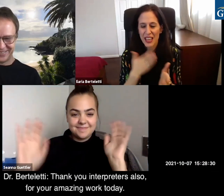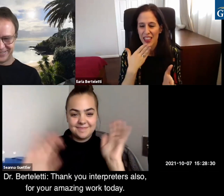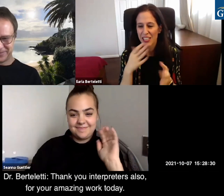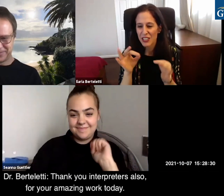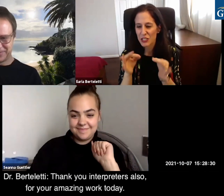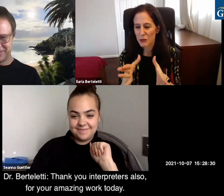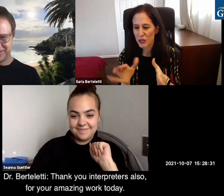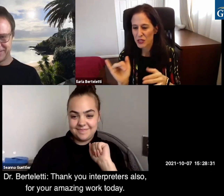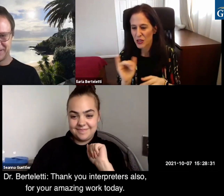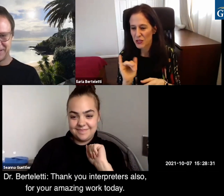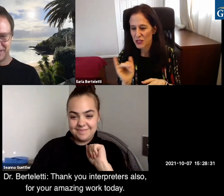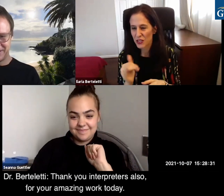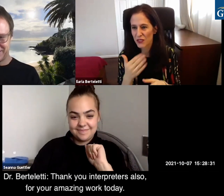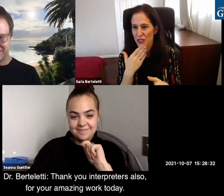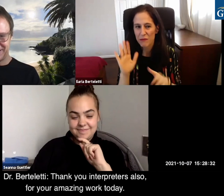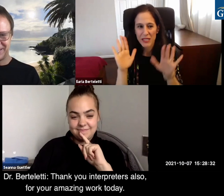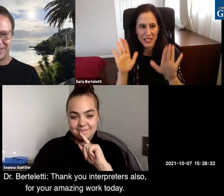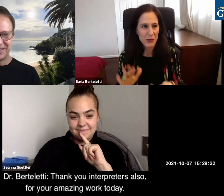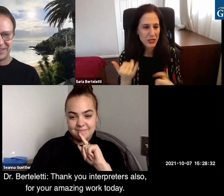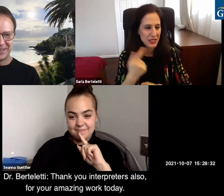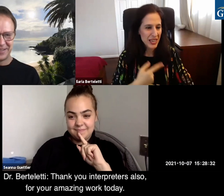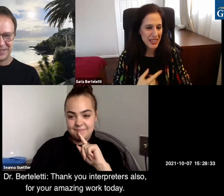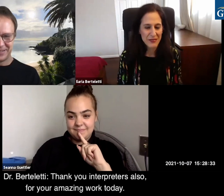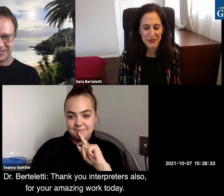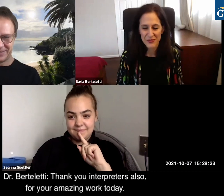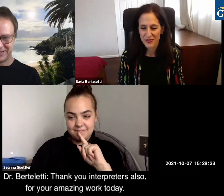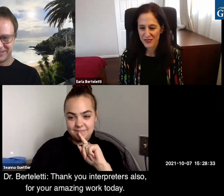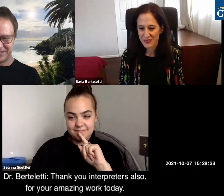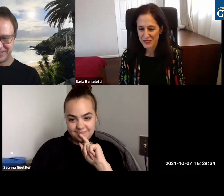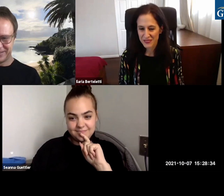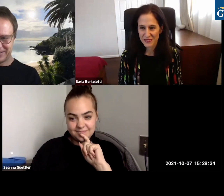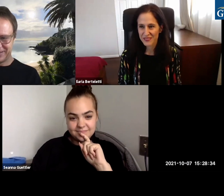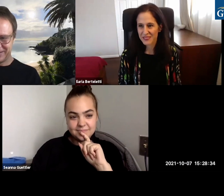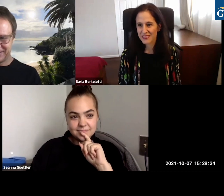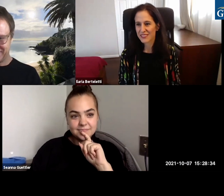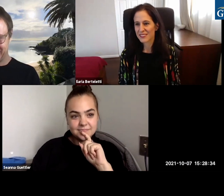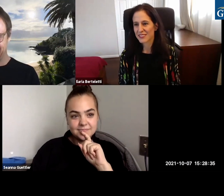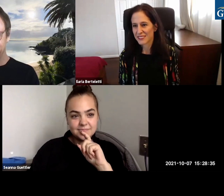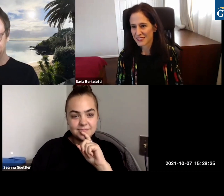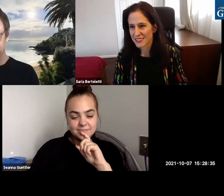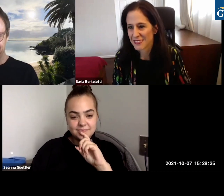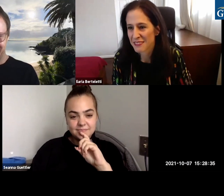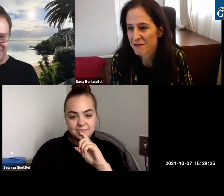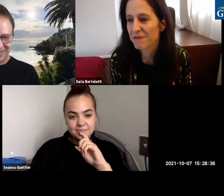thank you interpreters also for your amazing work today